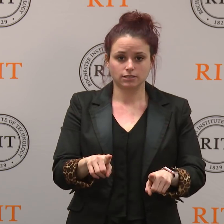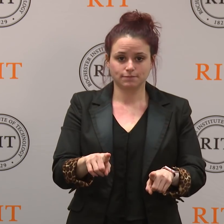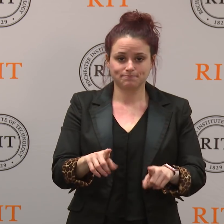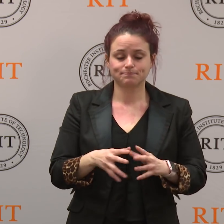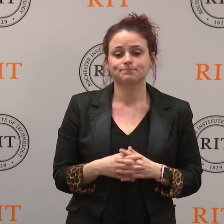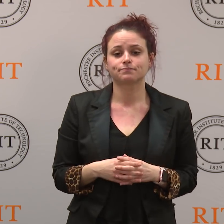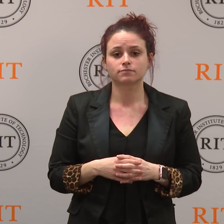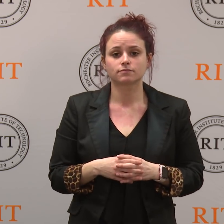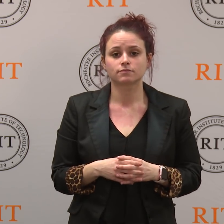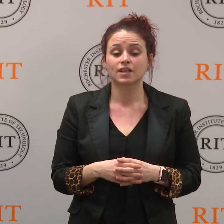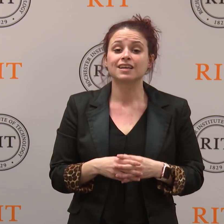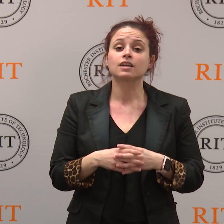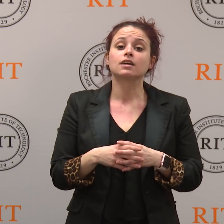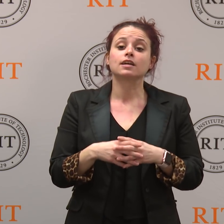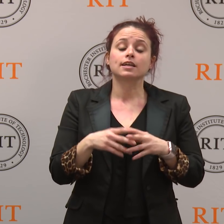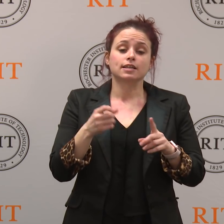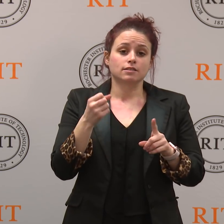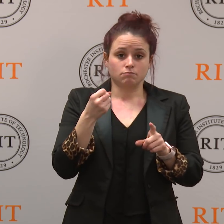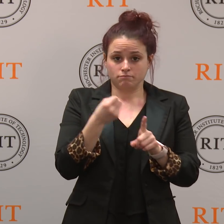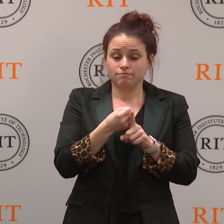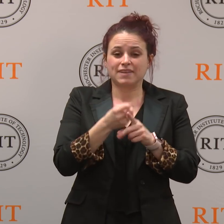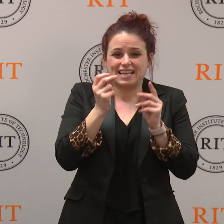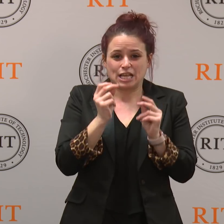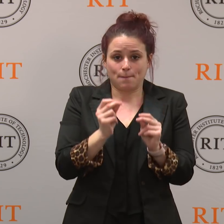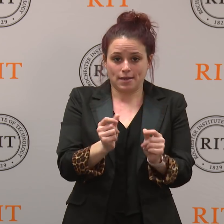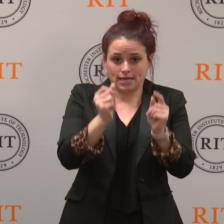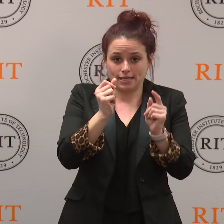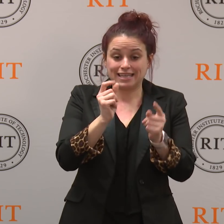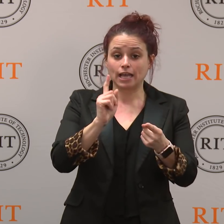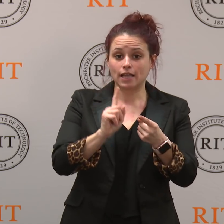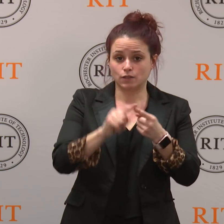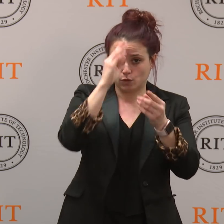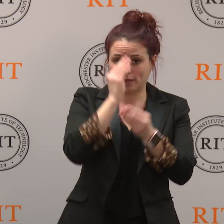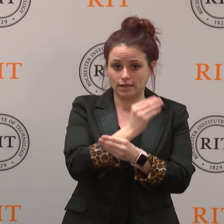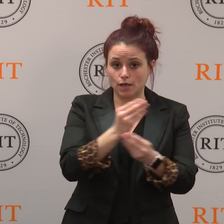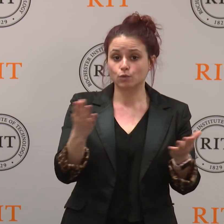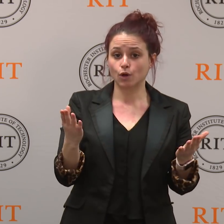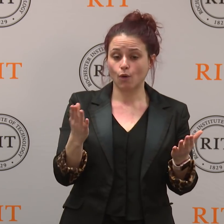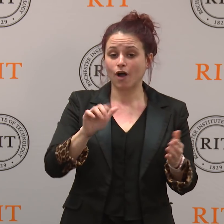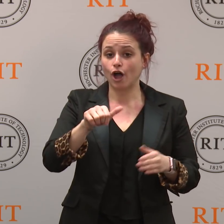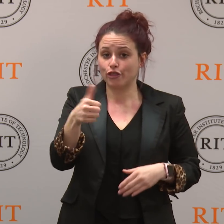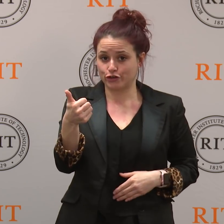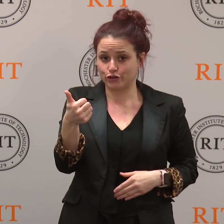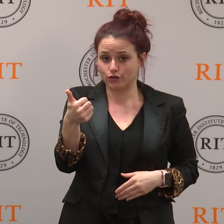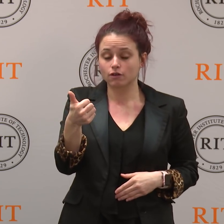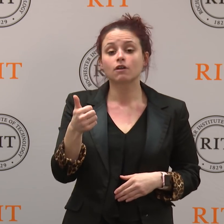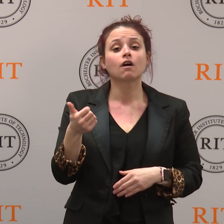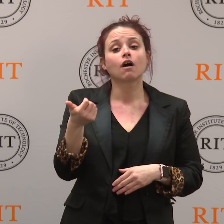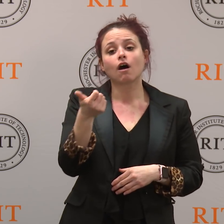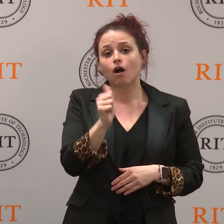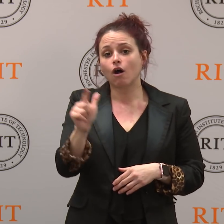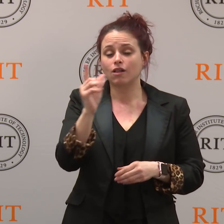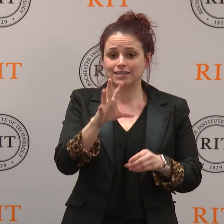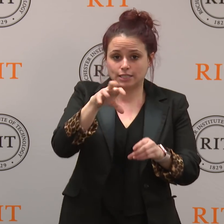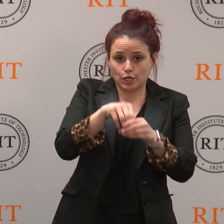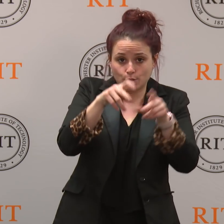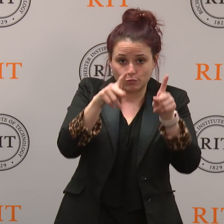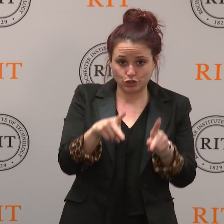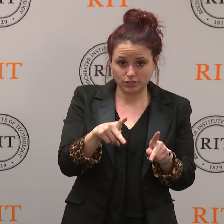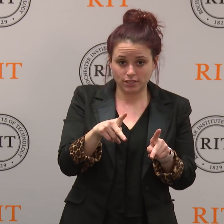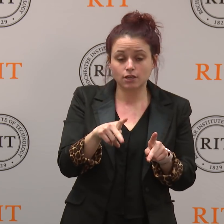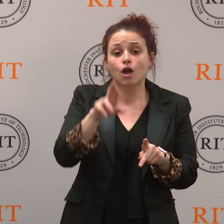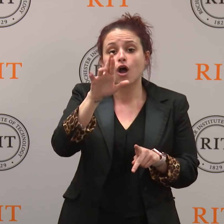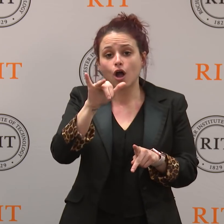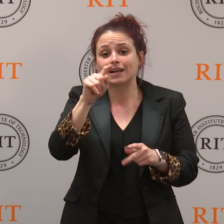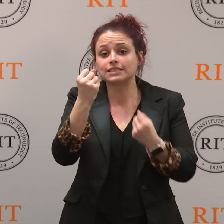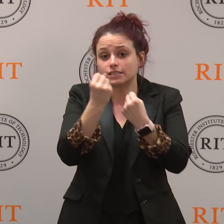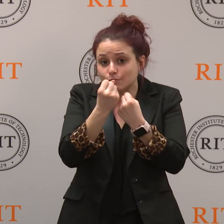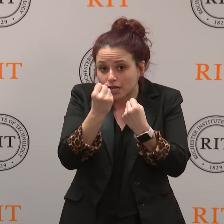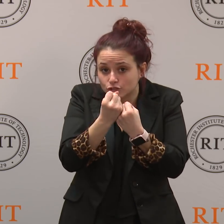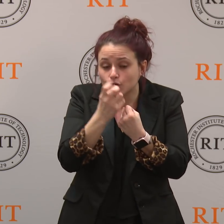Effective immediately, and until further notice, all in-person, RIT sponsored or hosted events,